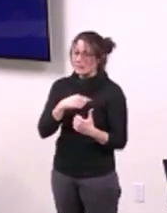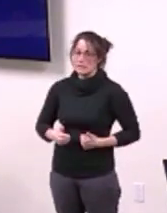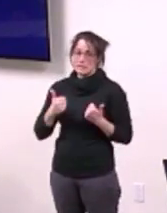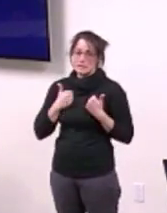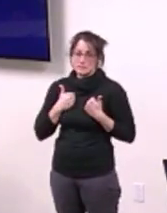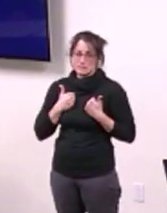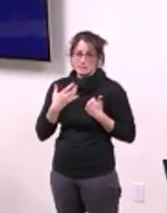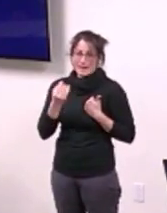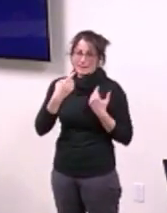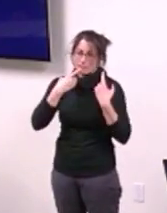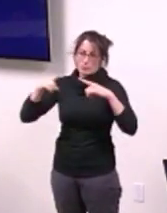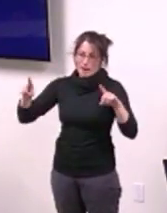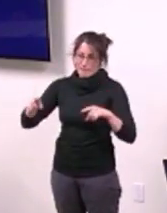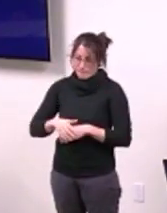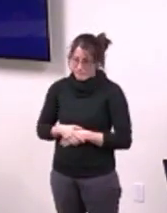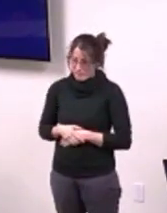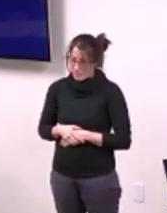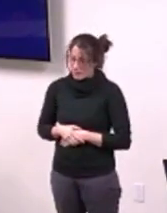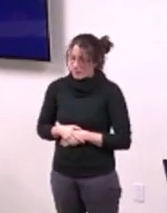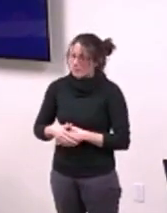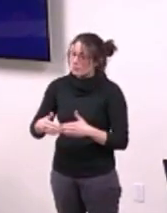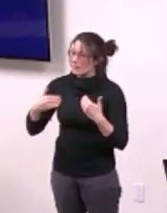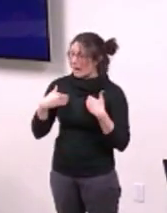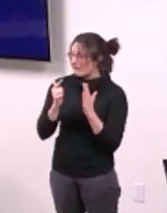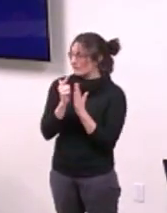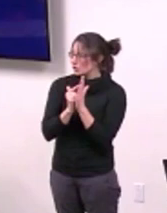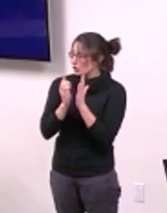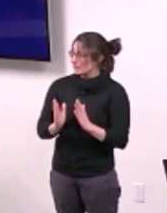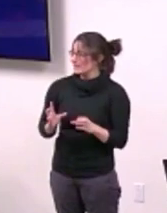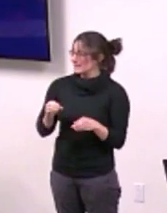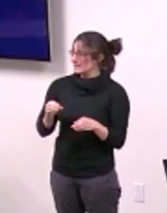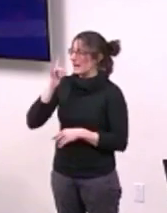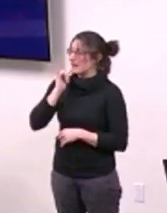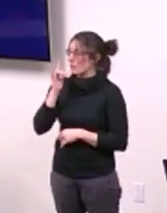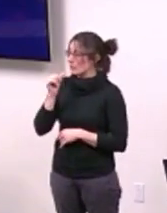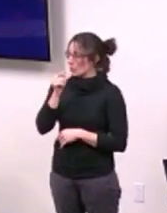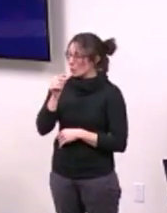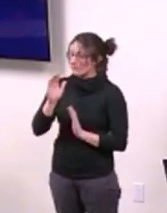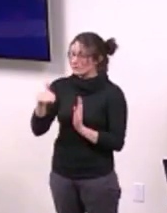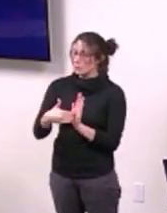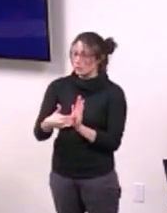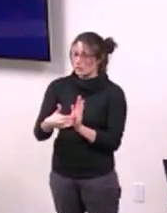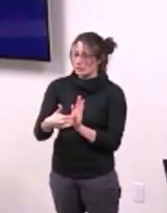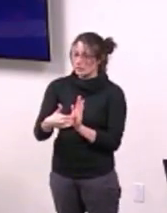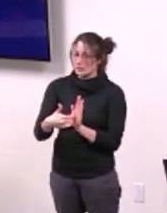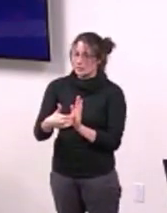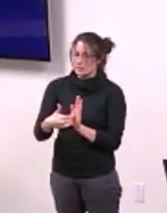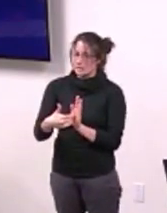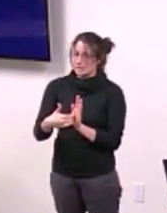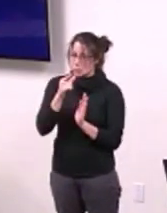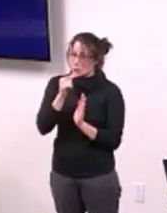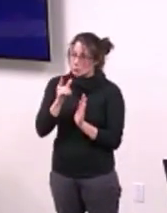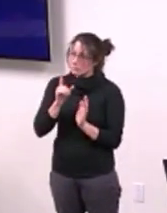There are attorneys in California who have sued, who should have that information.